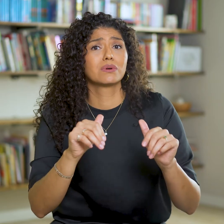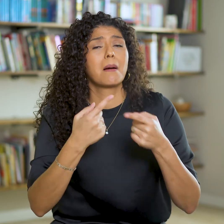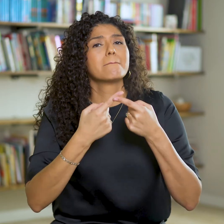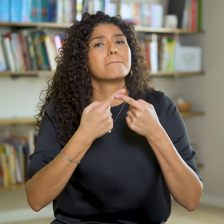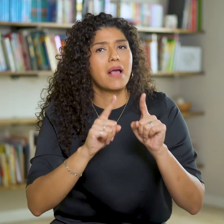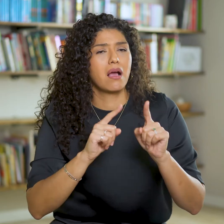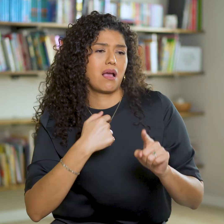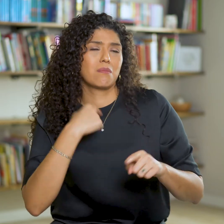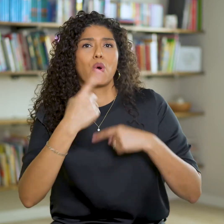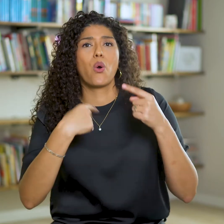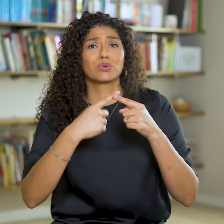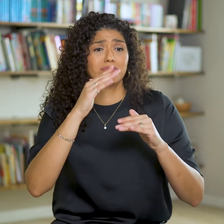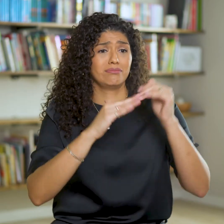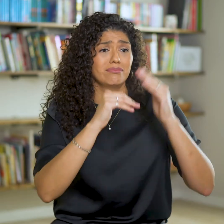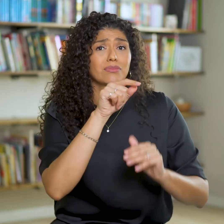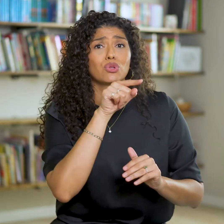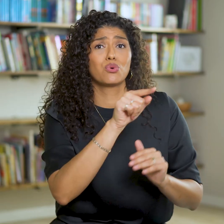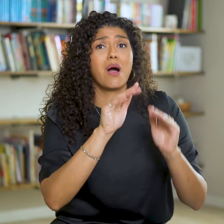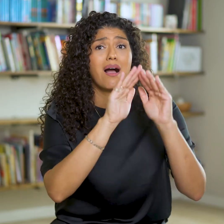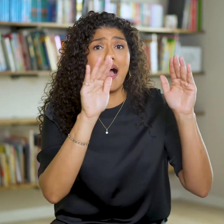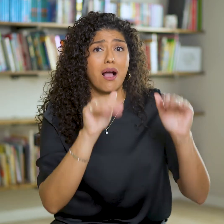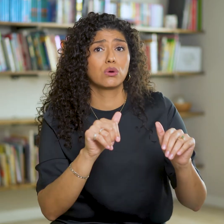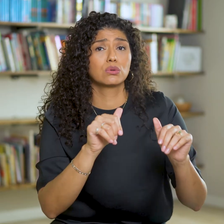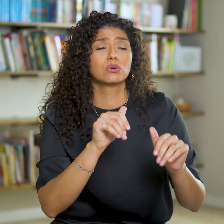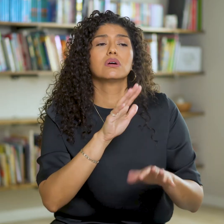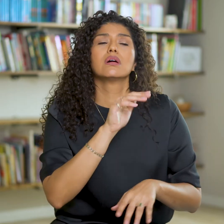but I’m going to build you a house.